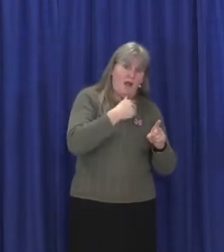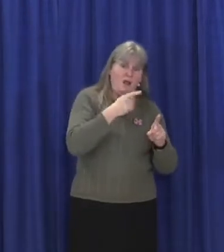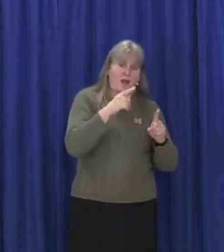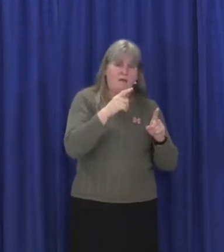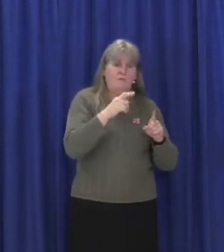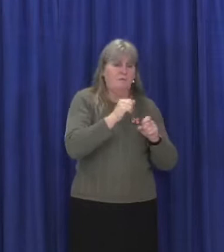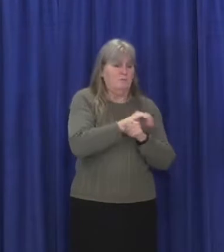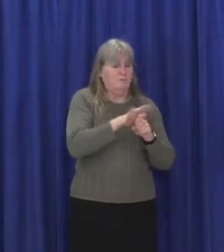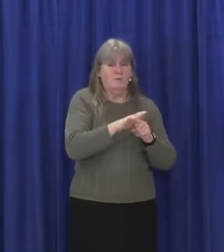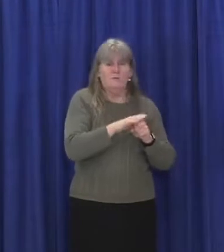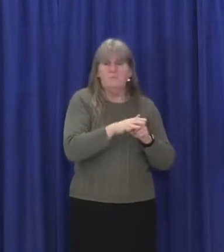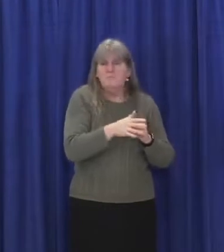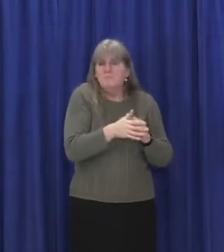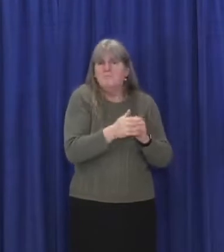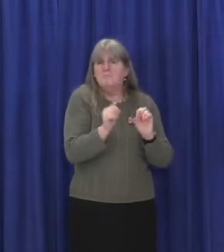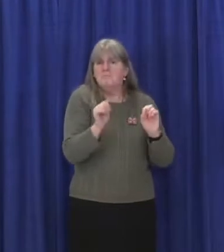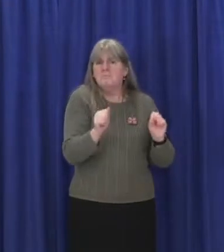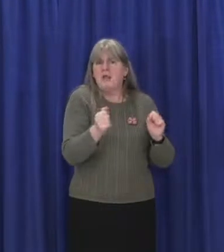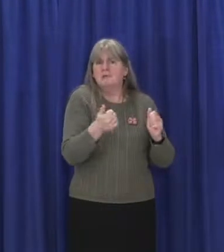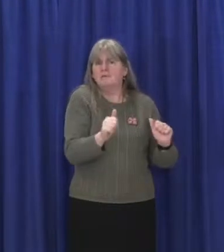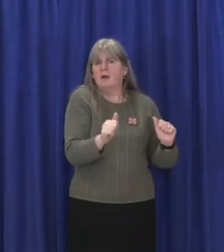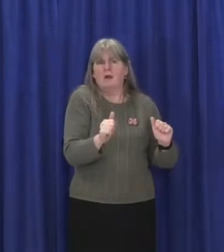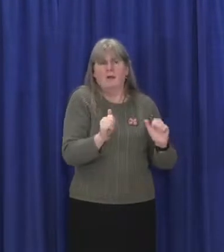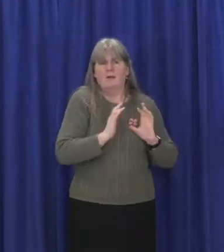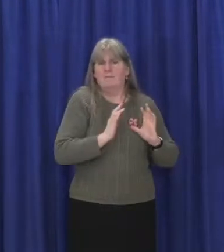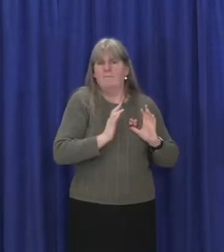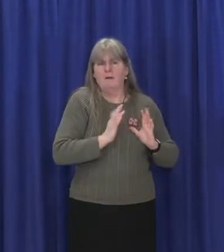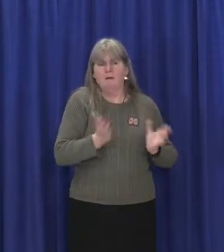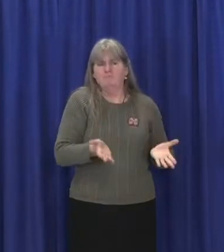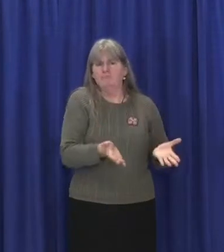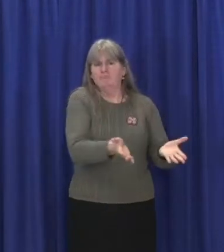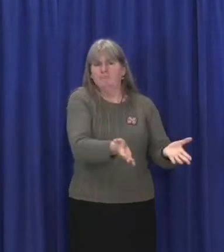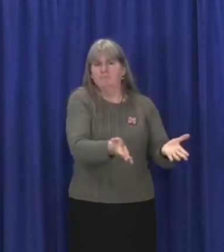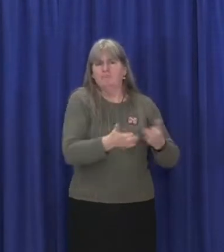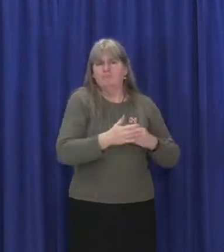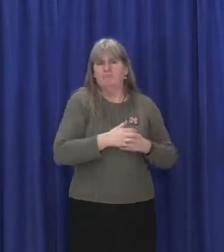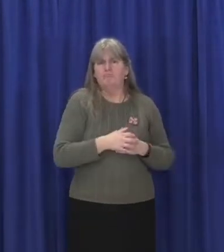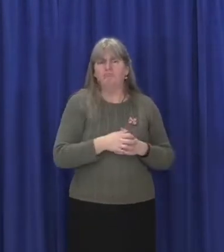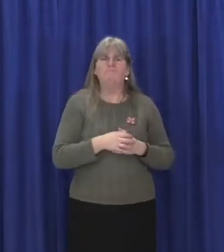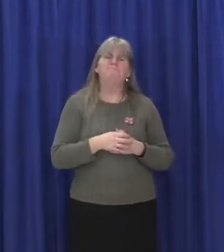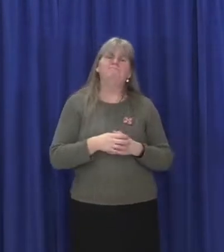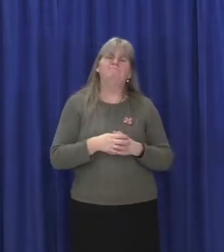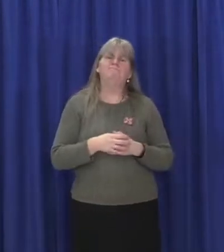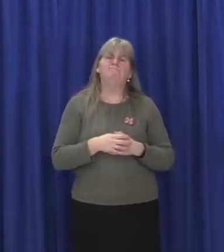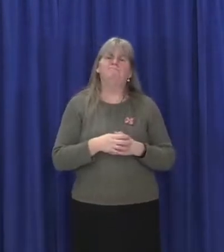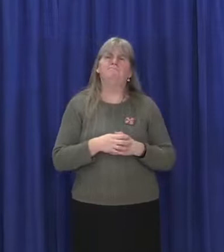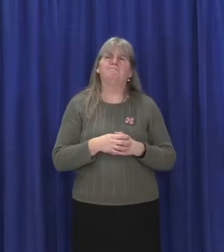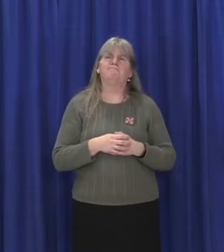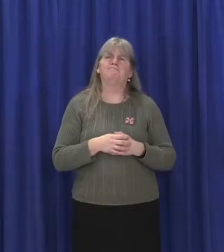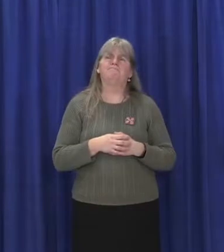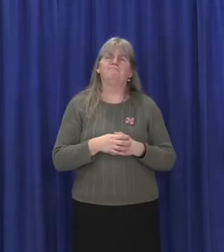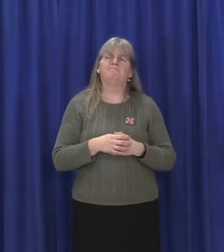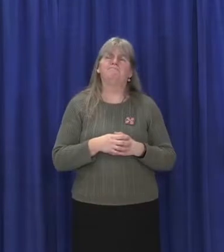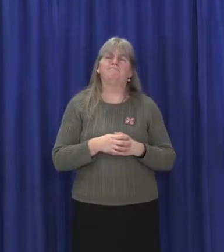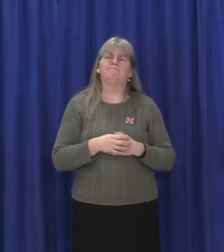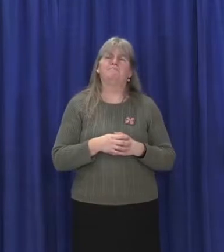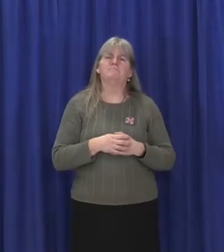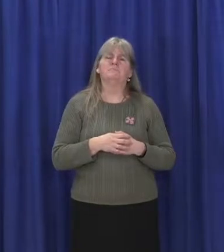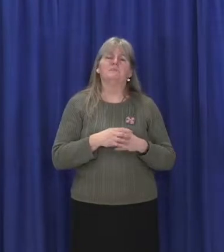these are other options that-- that people can take. This-- the treatment of these-- many of these illnesses is very